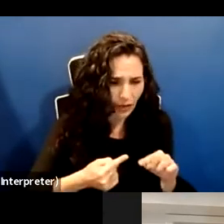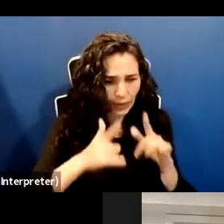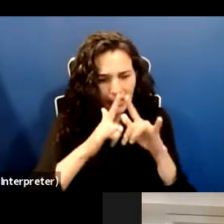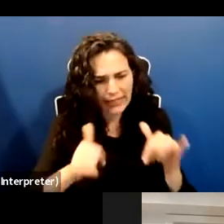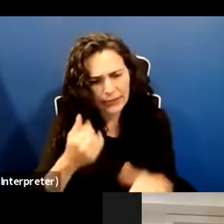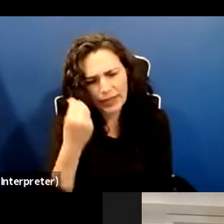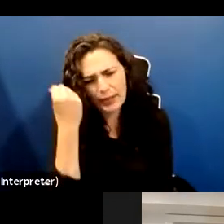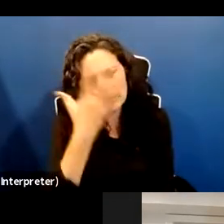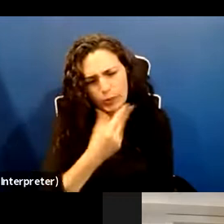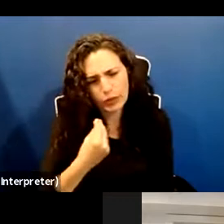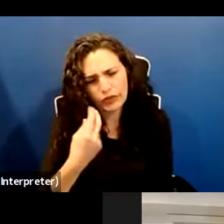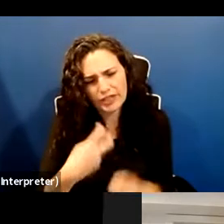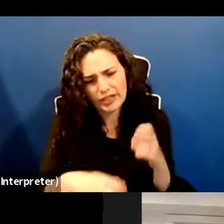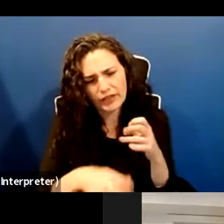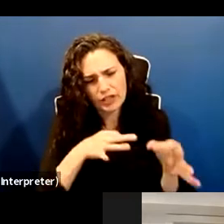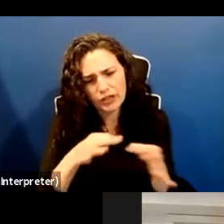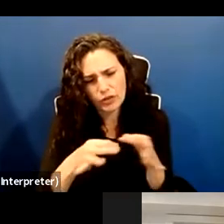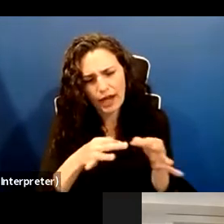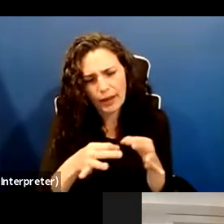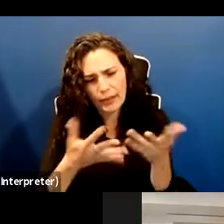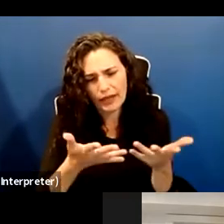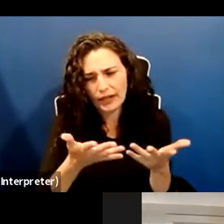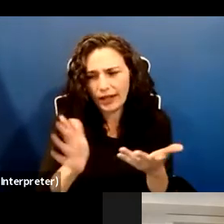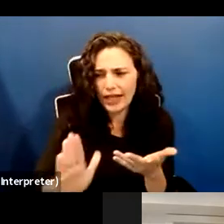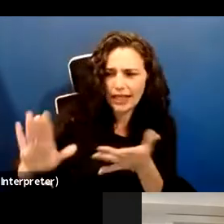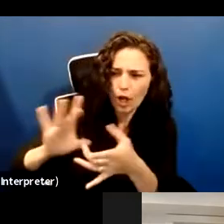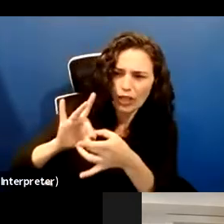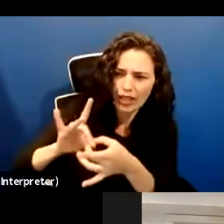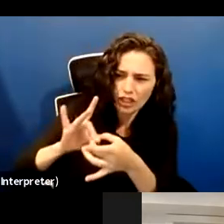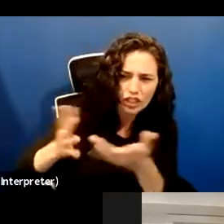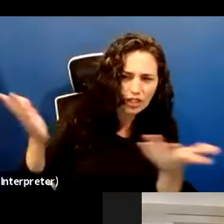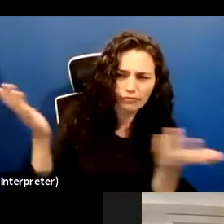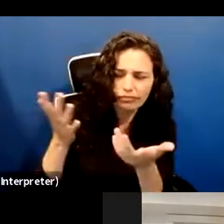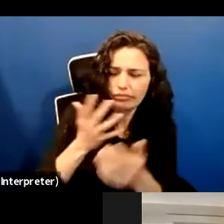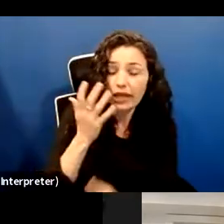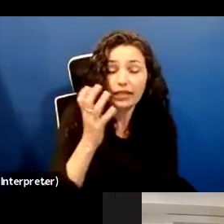because of their relationships. So, it's a powerful scene. I mean, there's so many for me, whether it's,